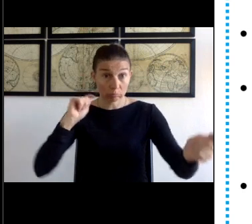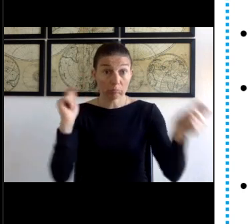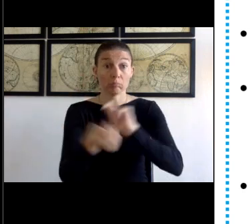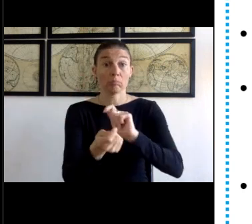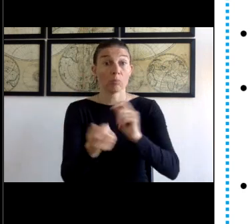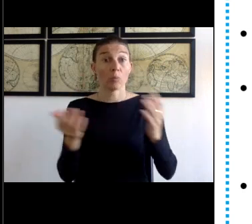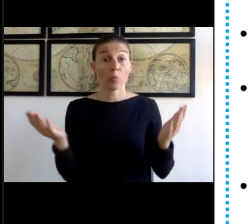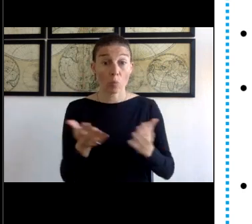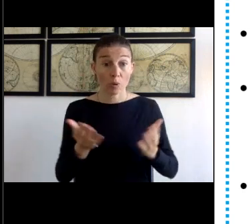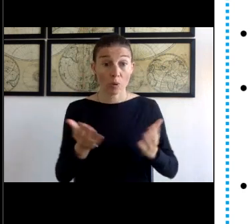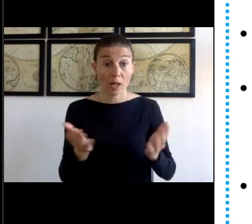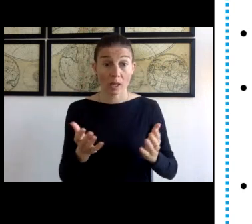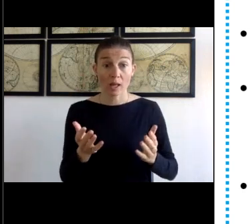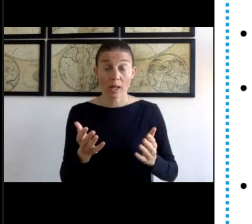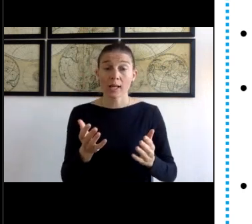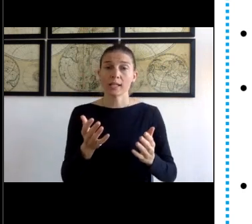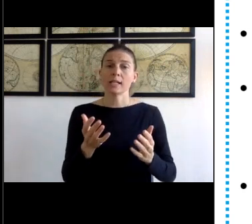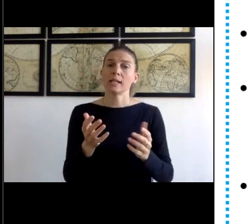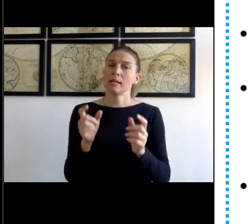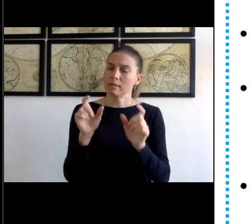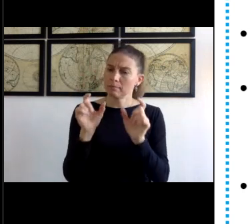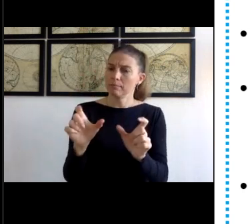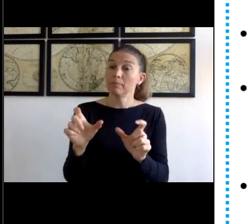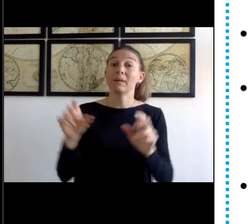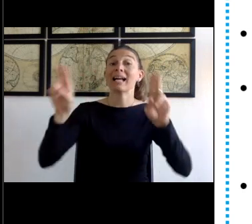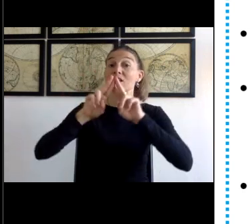on the price of international calls.